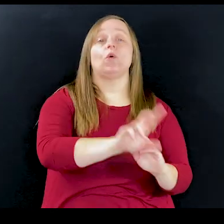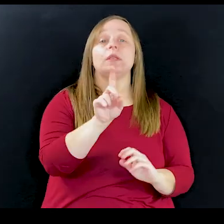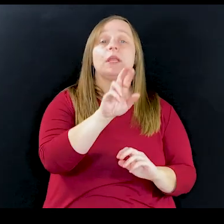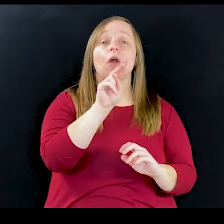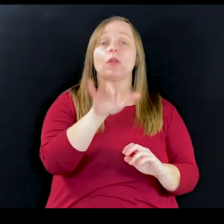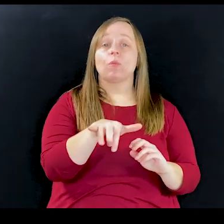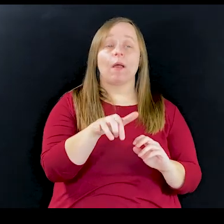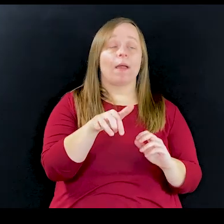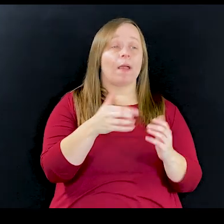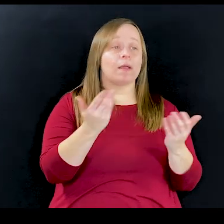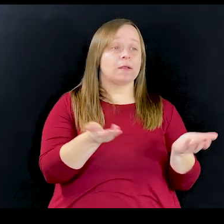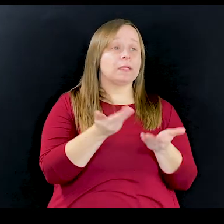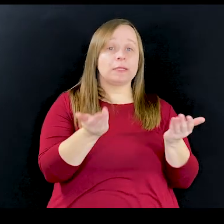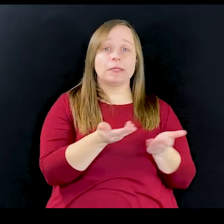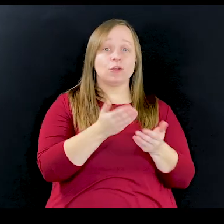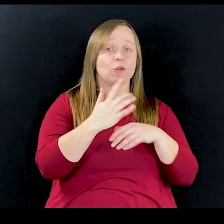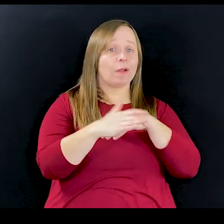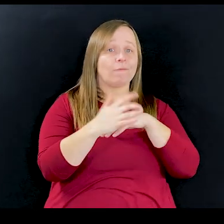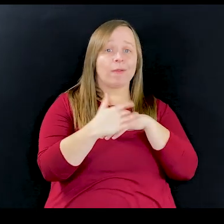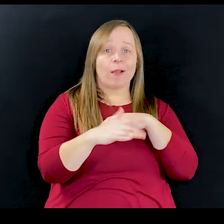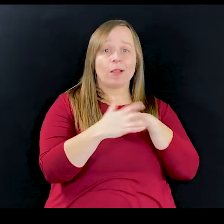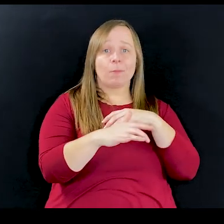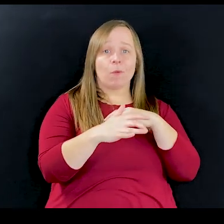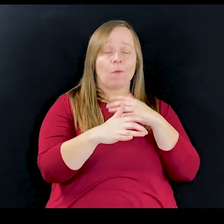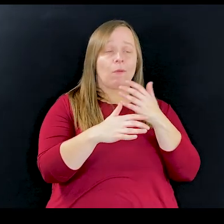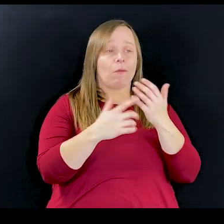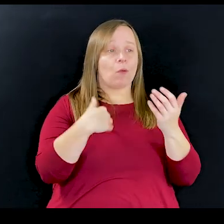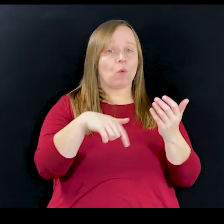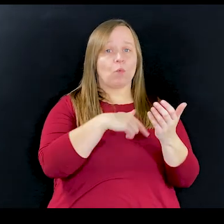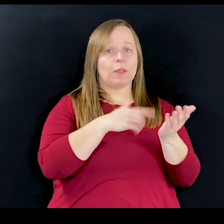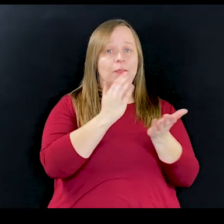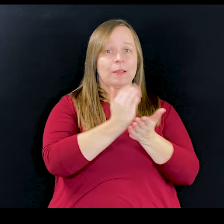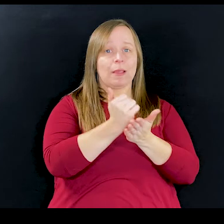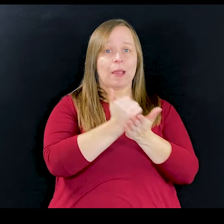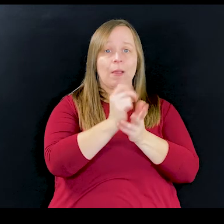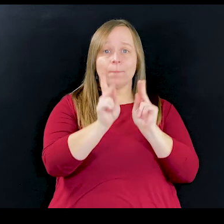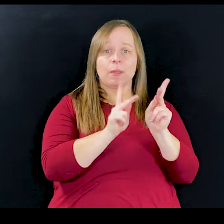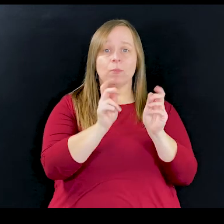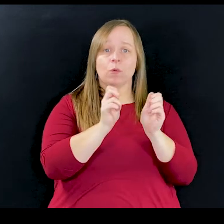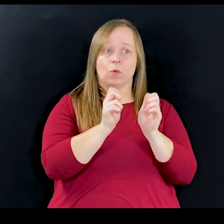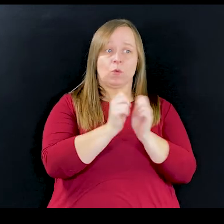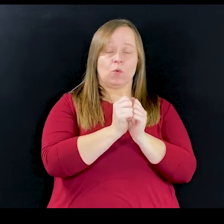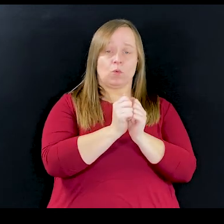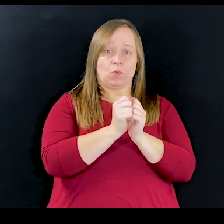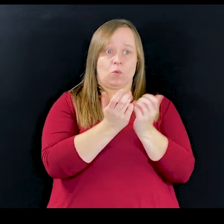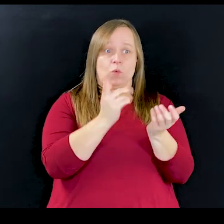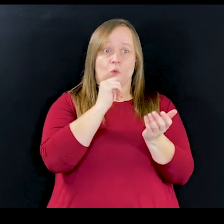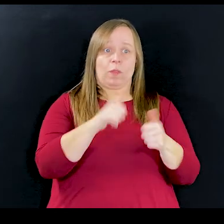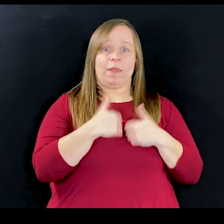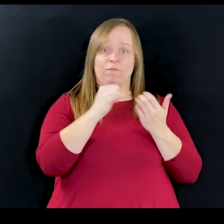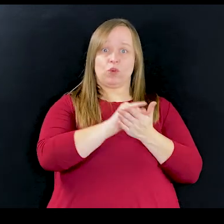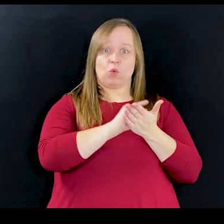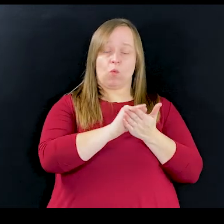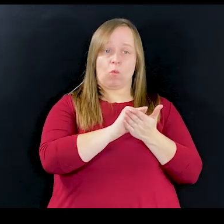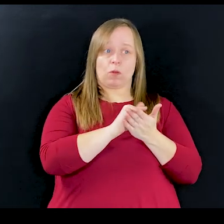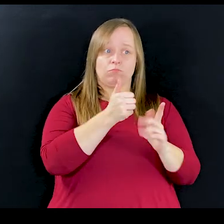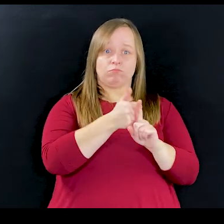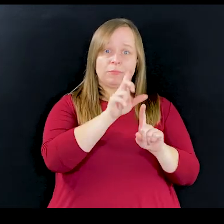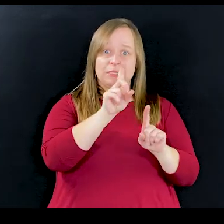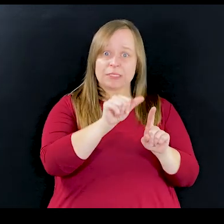Disability Rights New York. We are available. We serve people who are in New York who have disabilities.